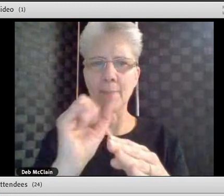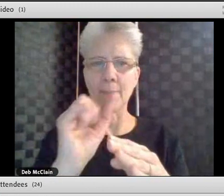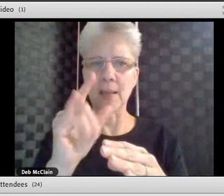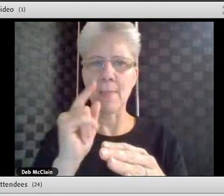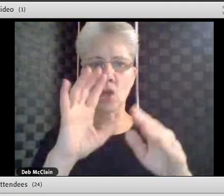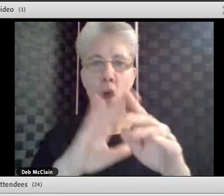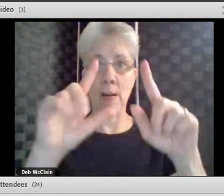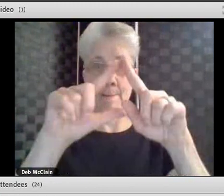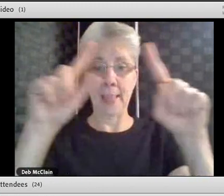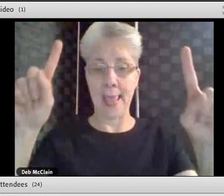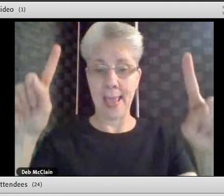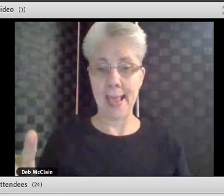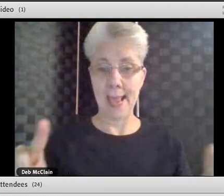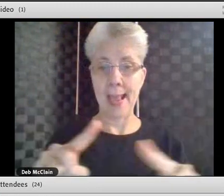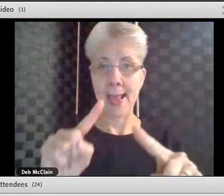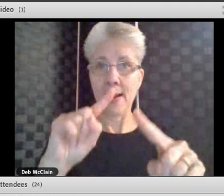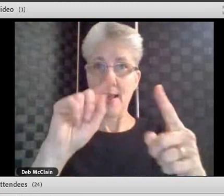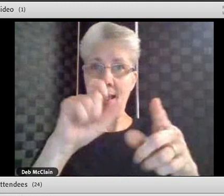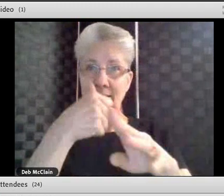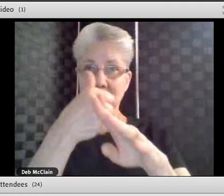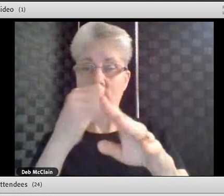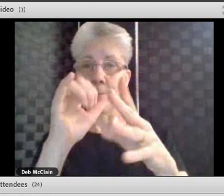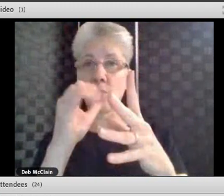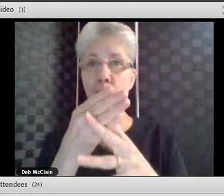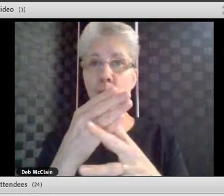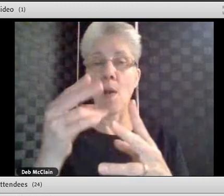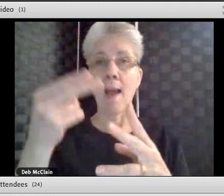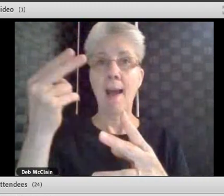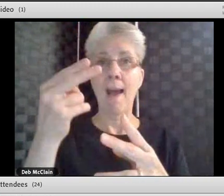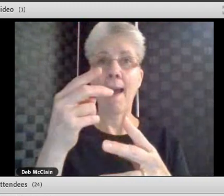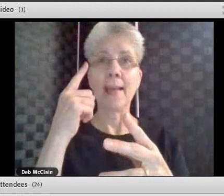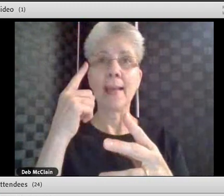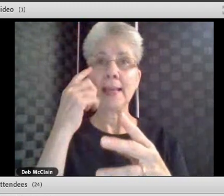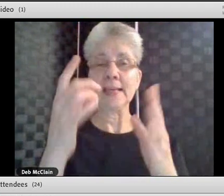and map that through high-tech eyewear and project that onto reusable boards